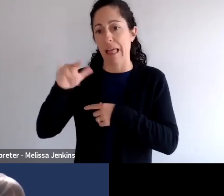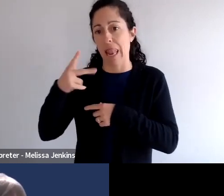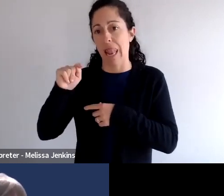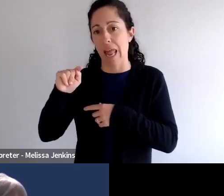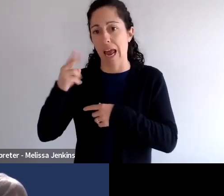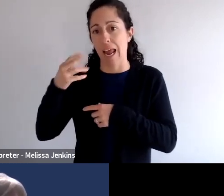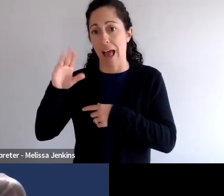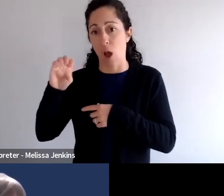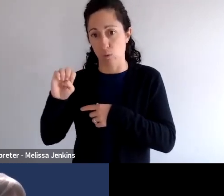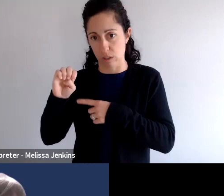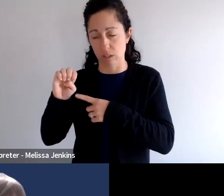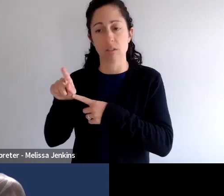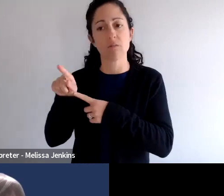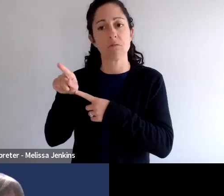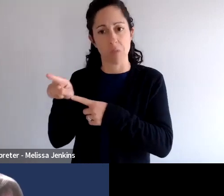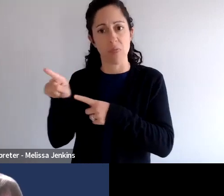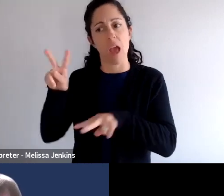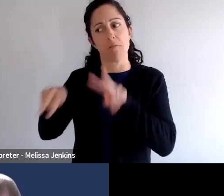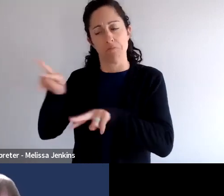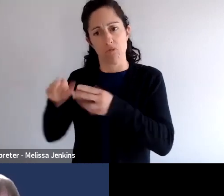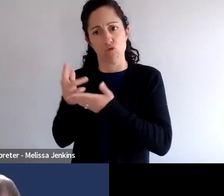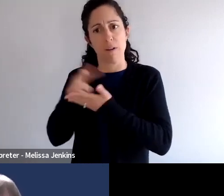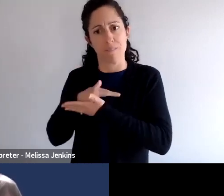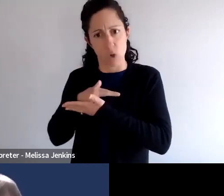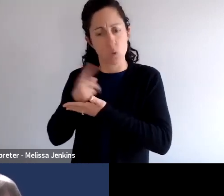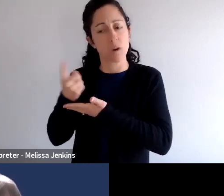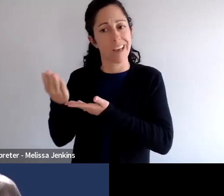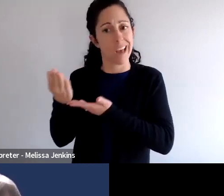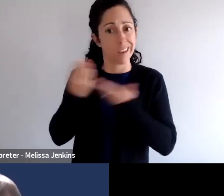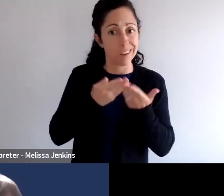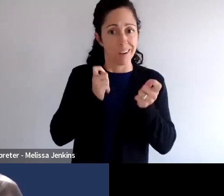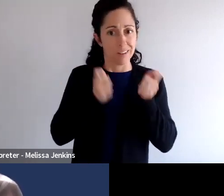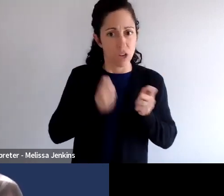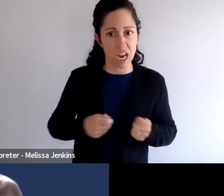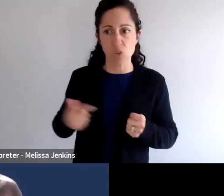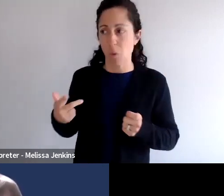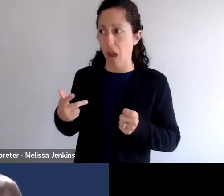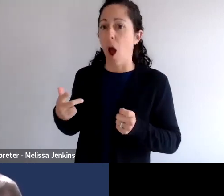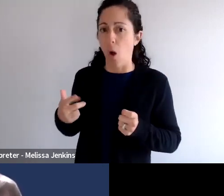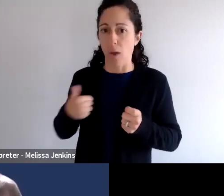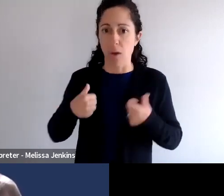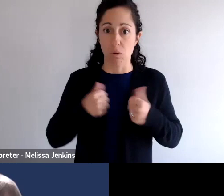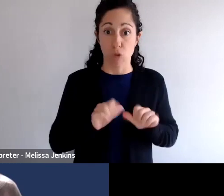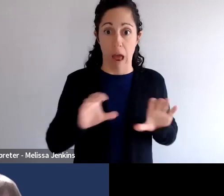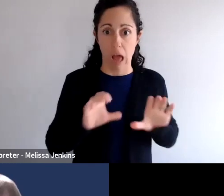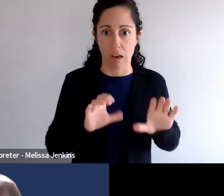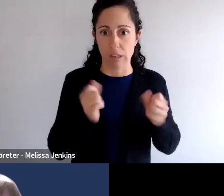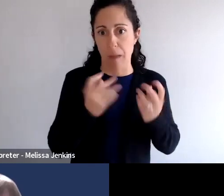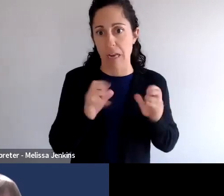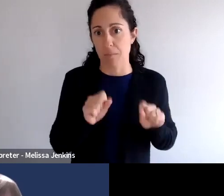as many of the changes as they recommended that we could but there is room for improvement. (Keith: Okay.) We are happy to get your feedback. (Keith: Okay great.)